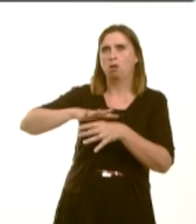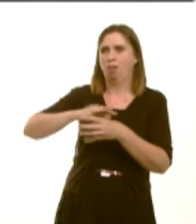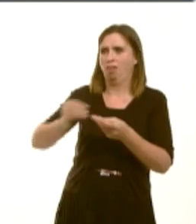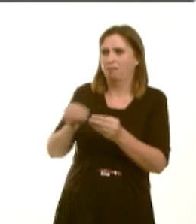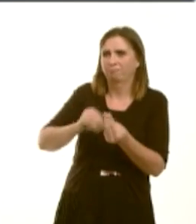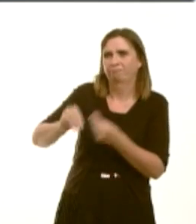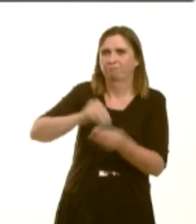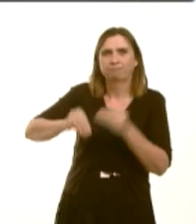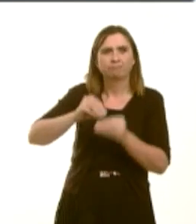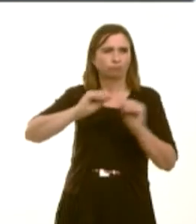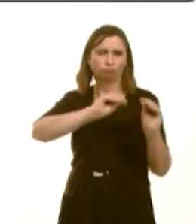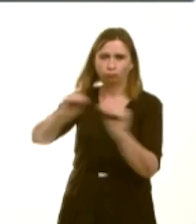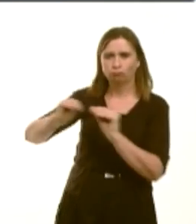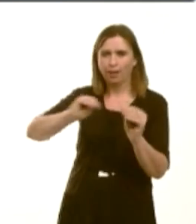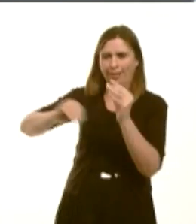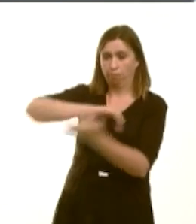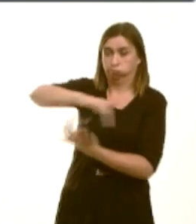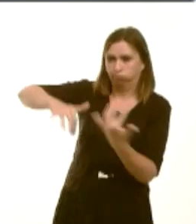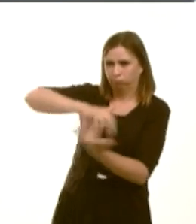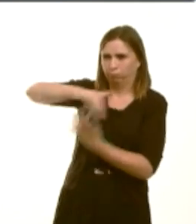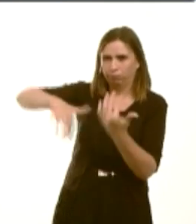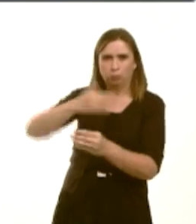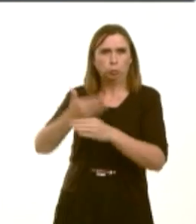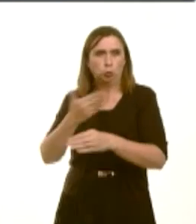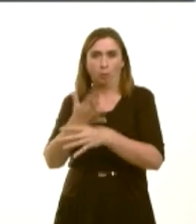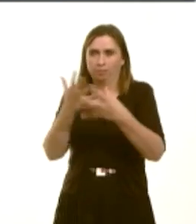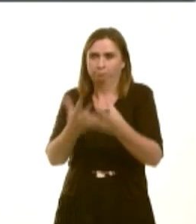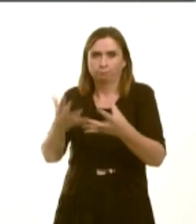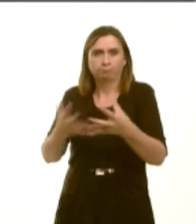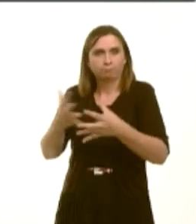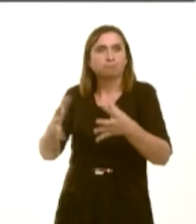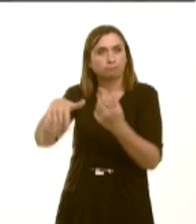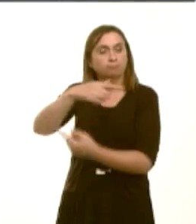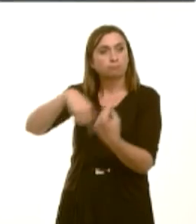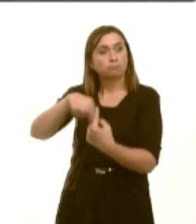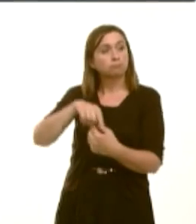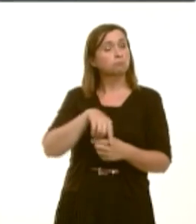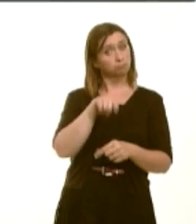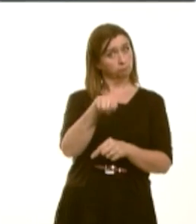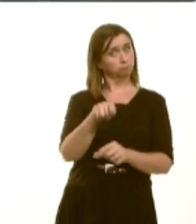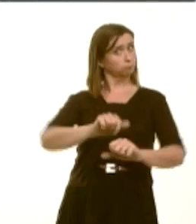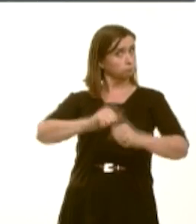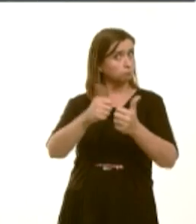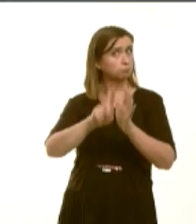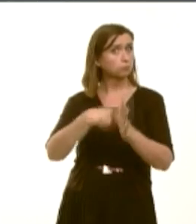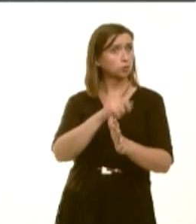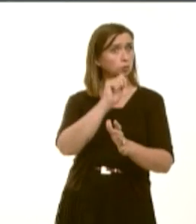opportunities and high-quality jobs. Will you look to build on projects like the Ty